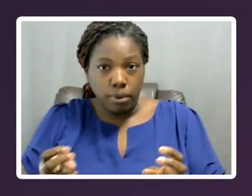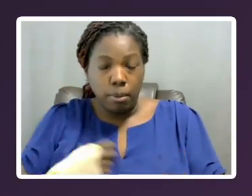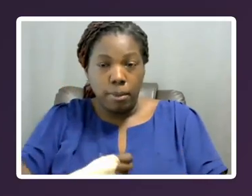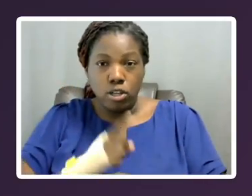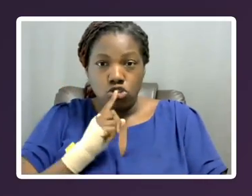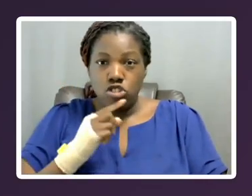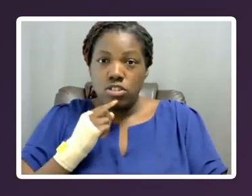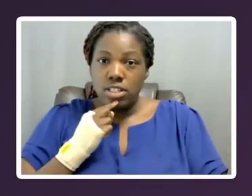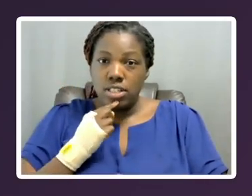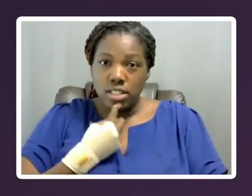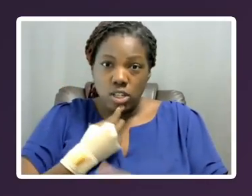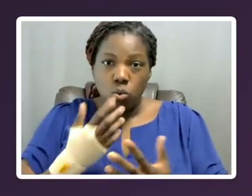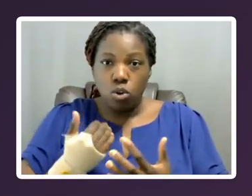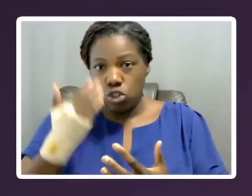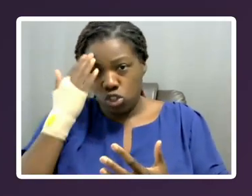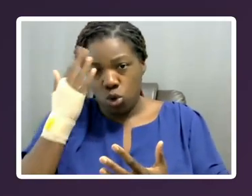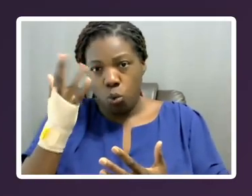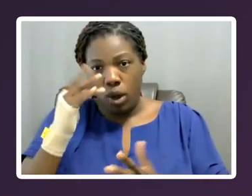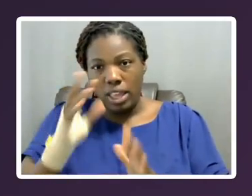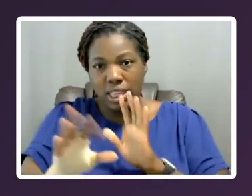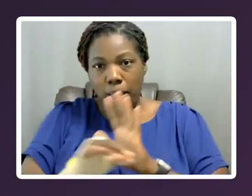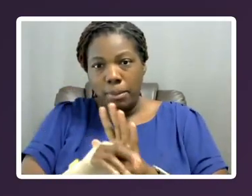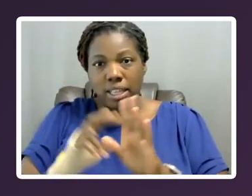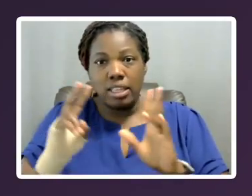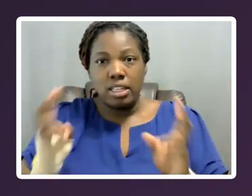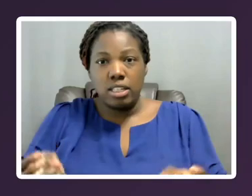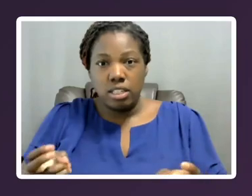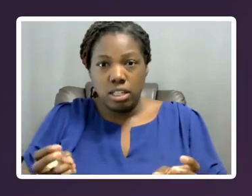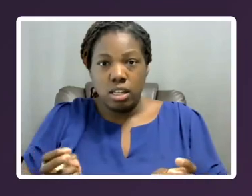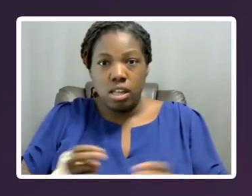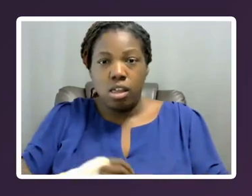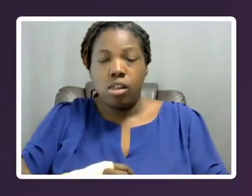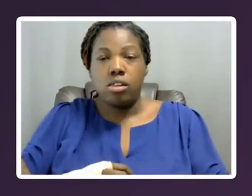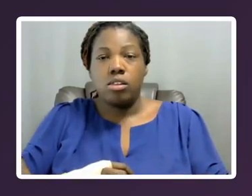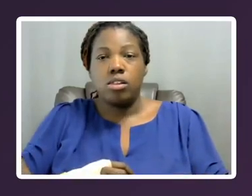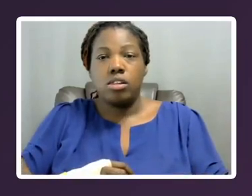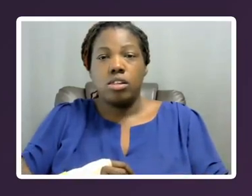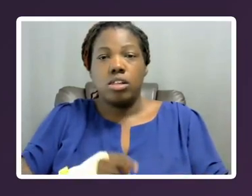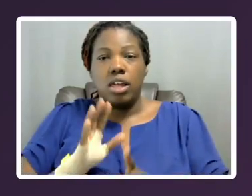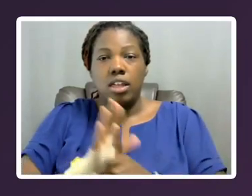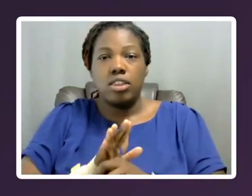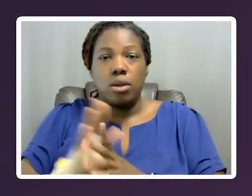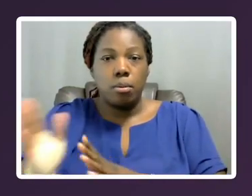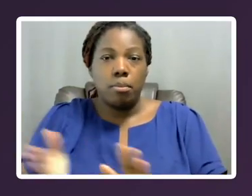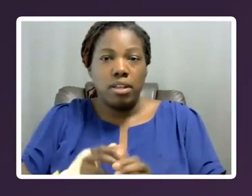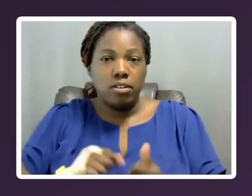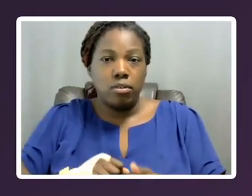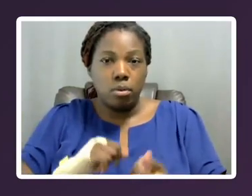know why they selected the topic and their initial plan of approach to it, what they wanted to reveal